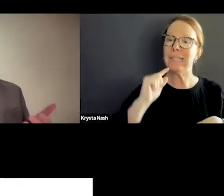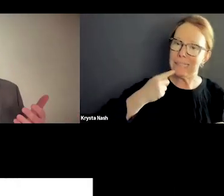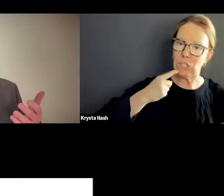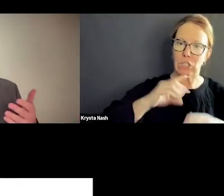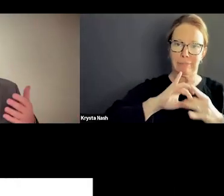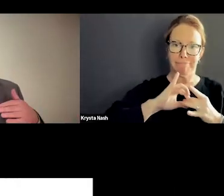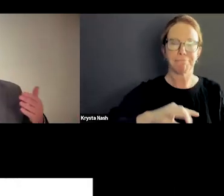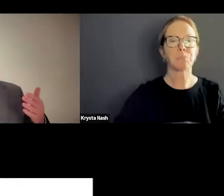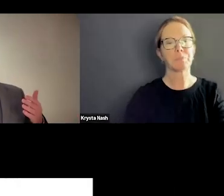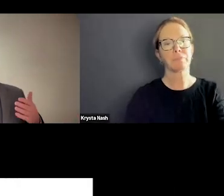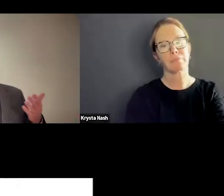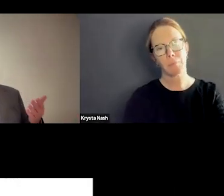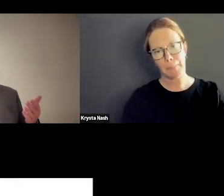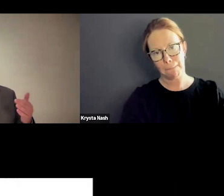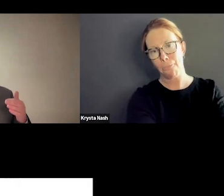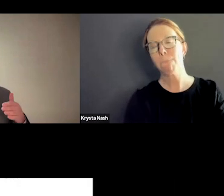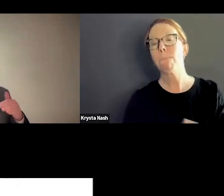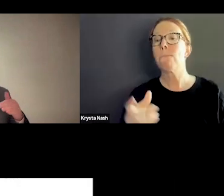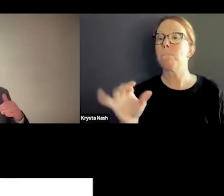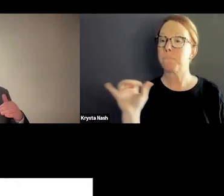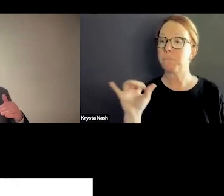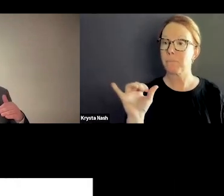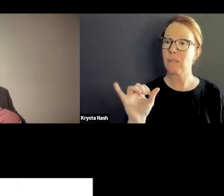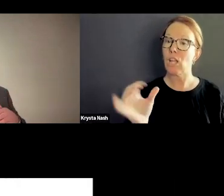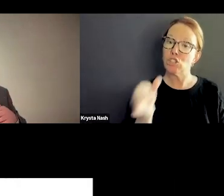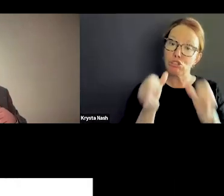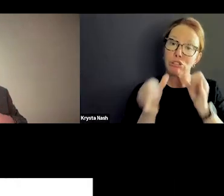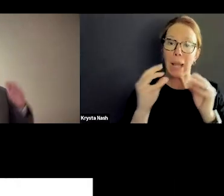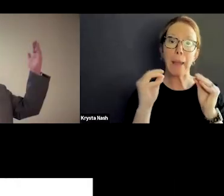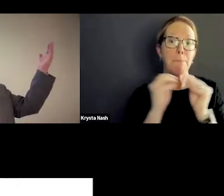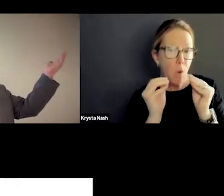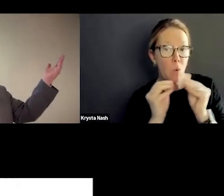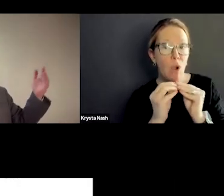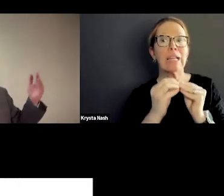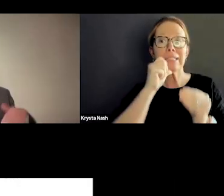And so much like we tell people, like, drinking more does not necessarily make you feel better.